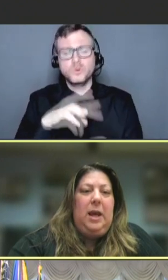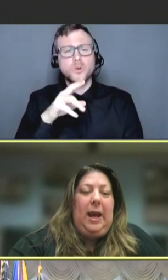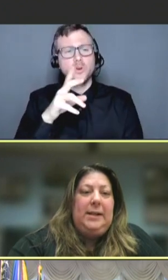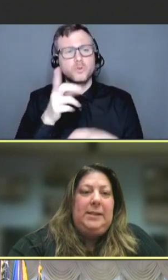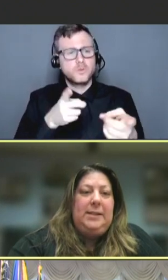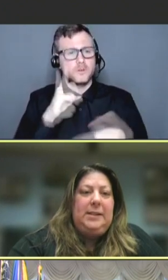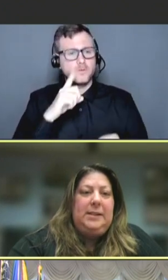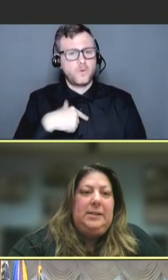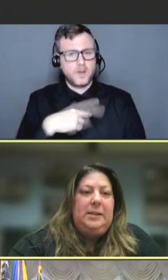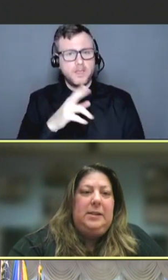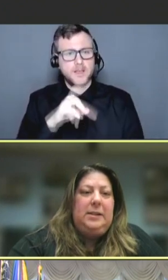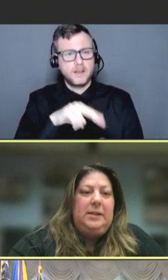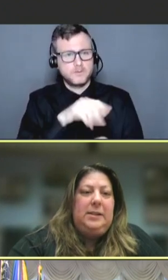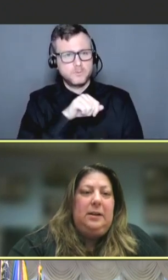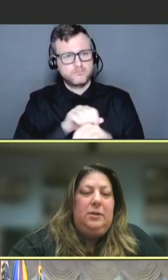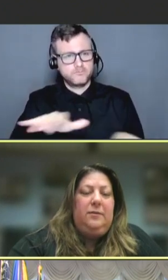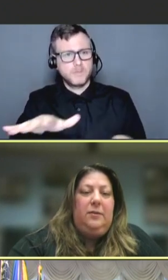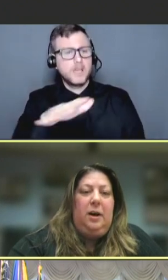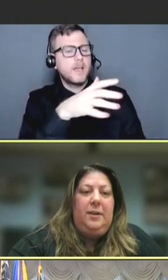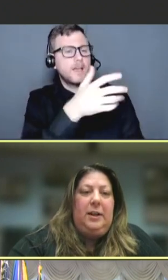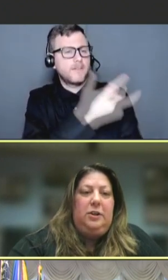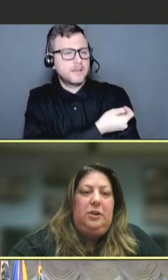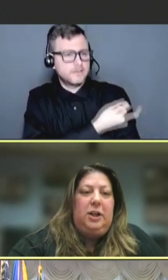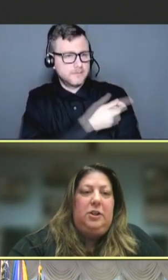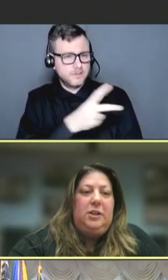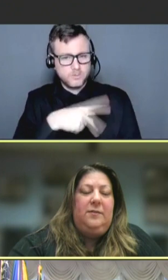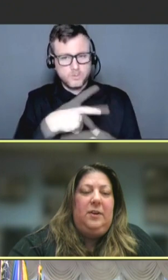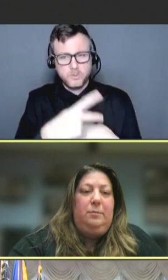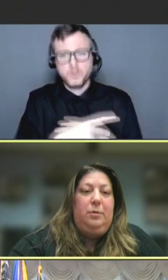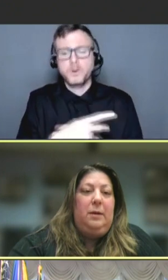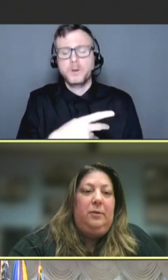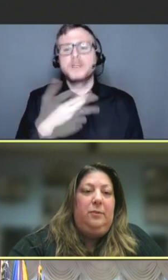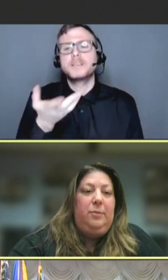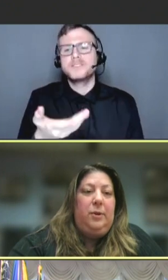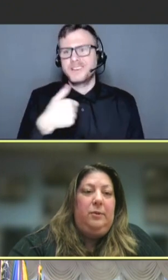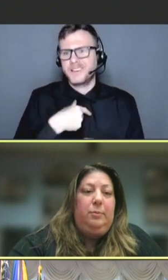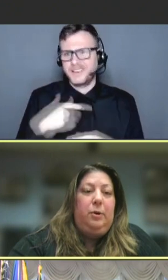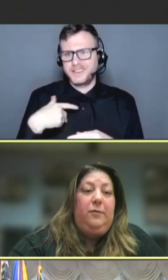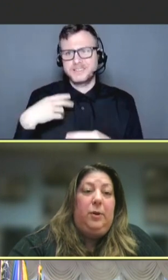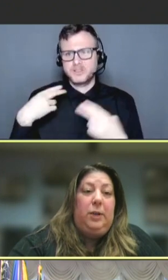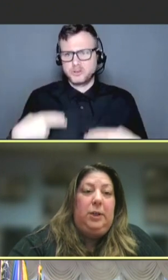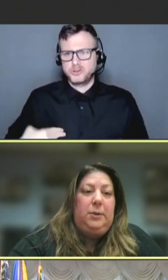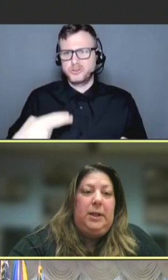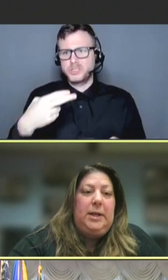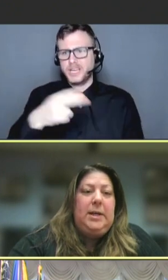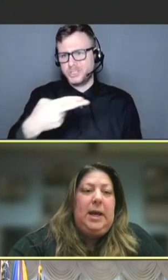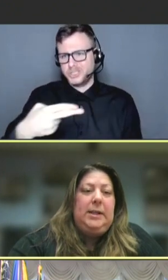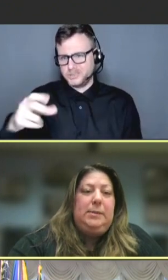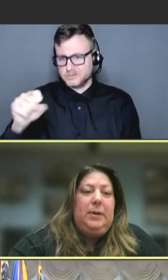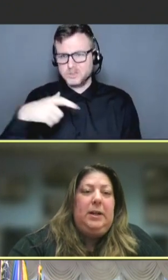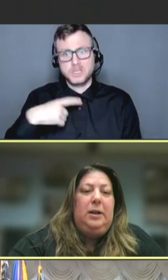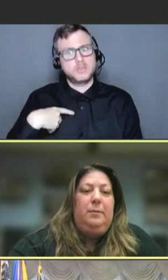As the Assistant Secretary for Health at HHS, she has a very broad portfolio, and has played